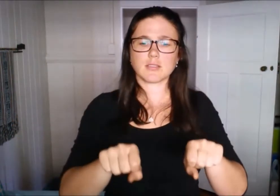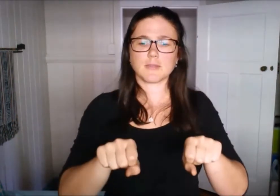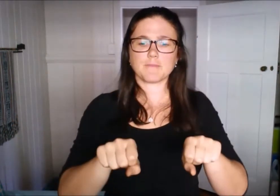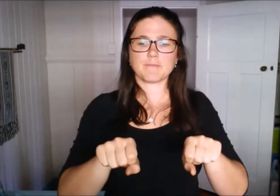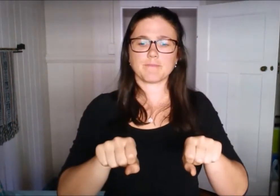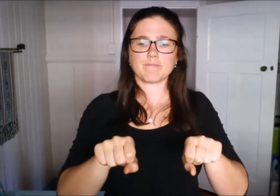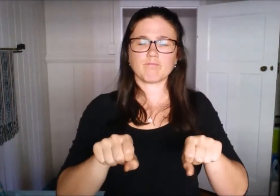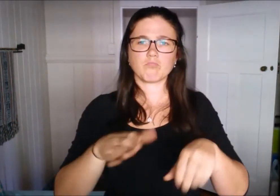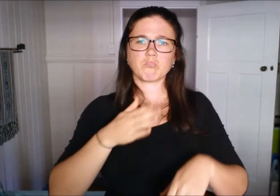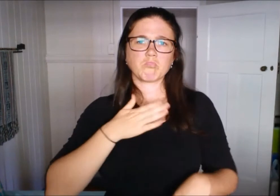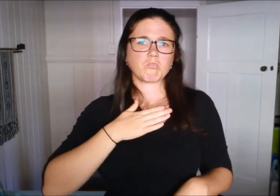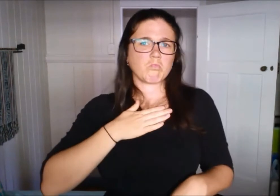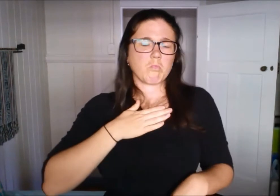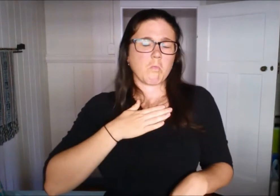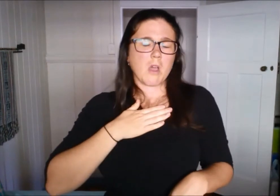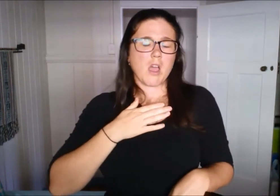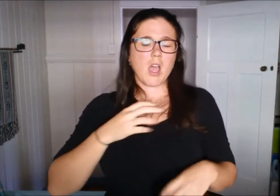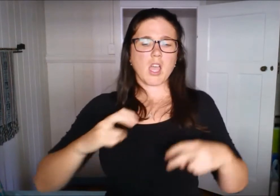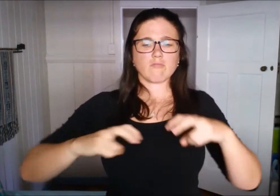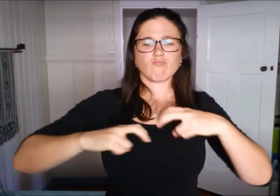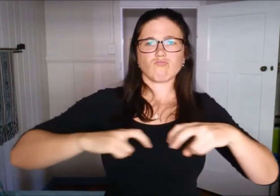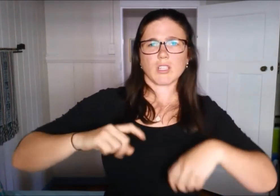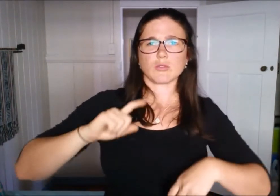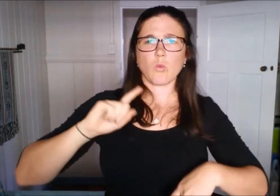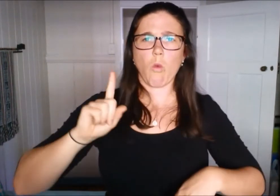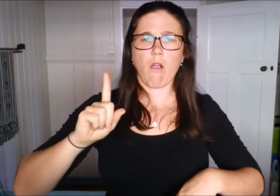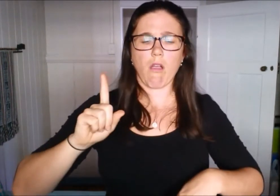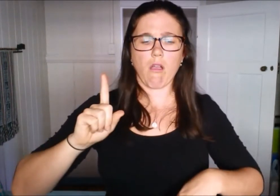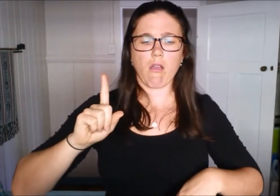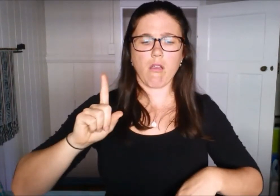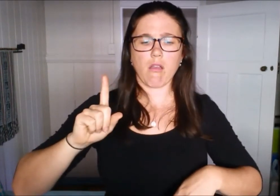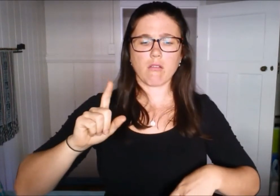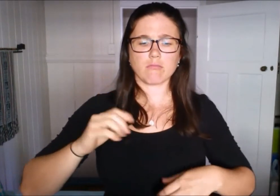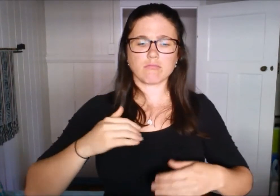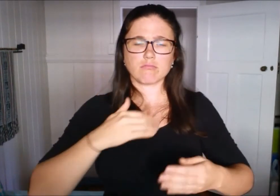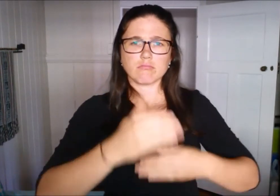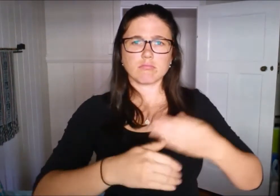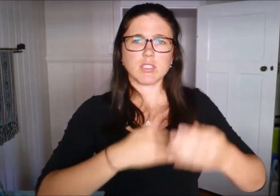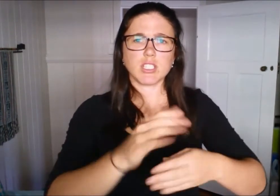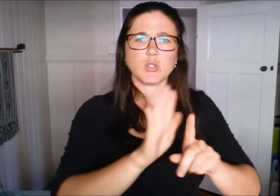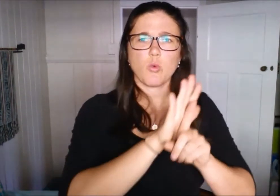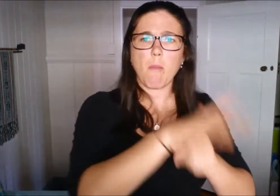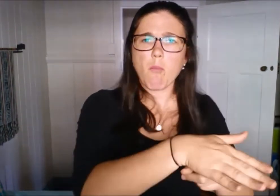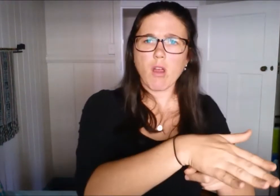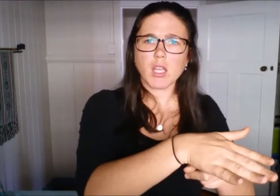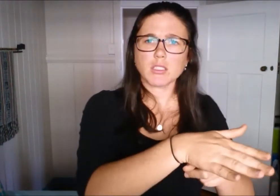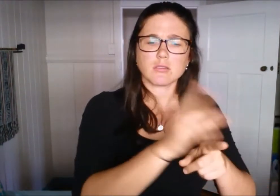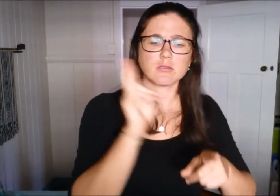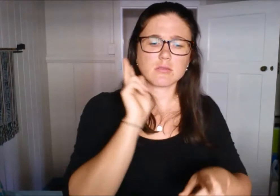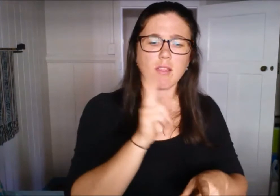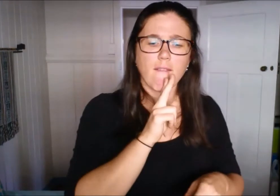and how our inactions allow systems to continue to oppress deaf people.